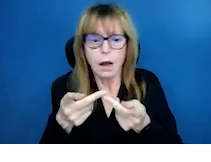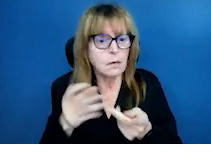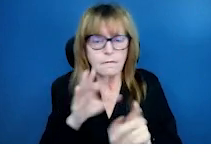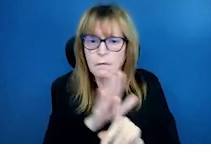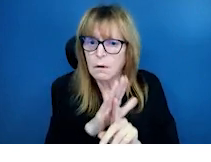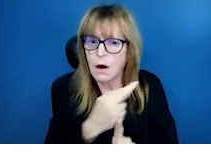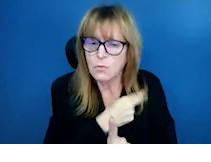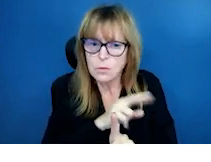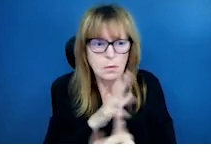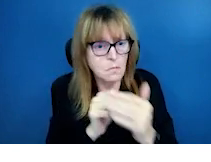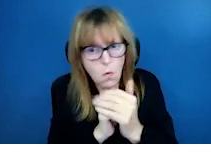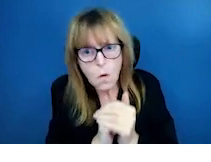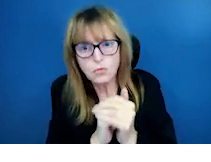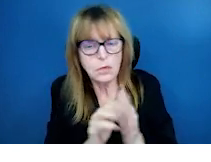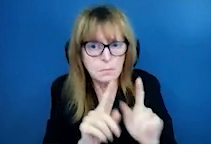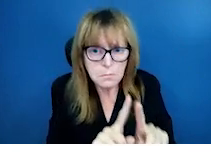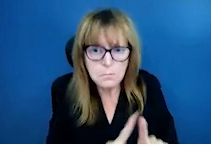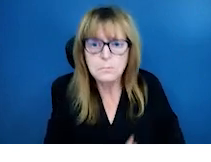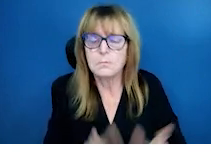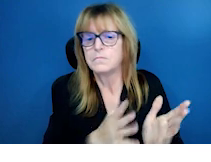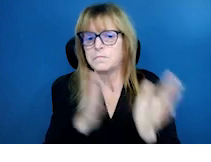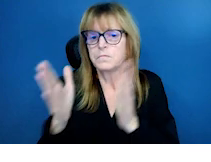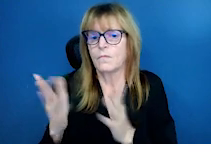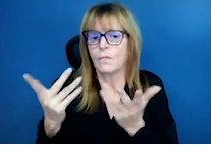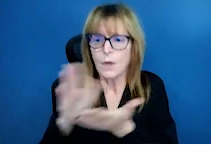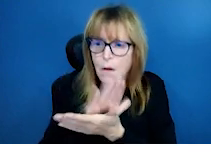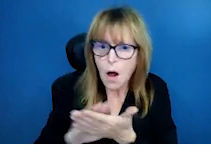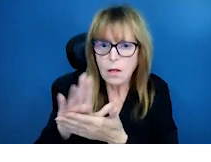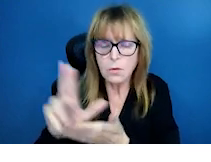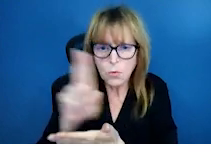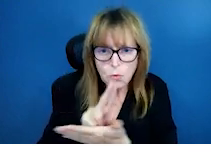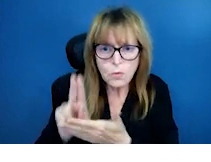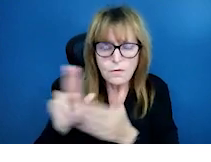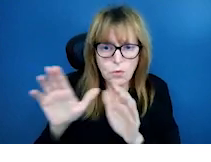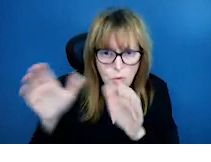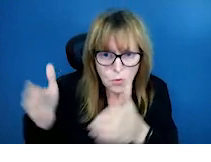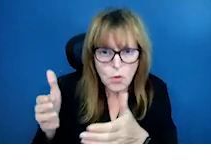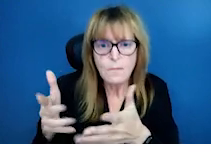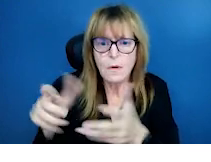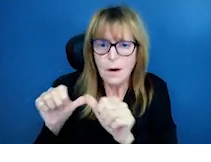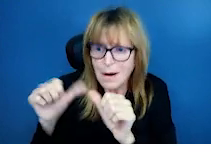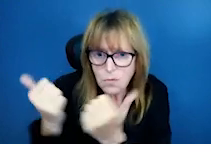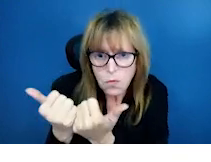seniors’ support and recreation centres service clubs settlement organizations